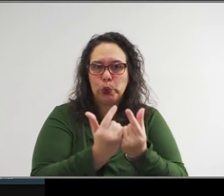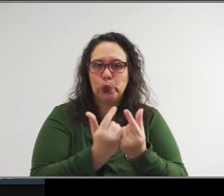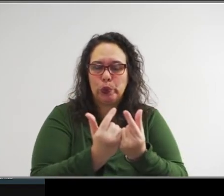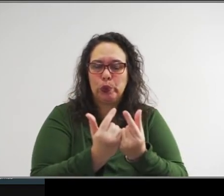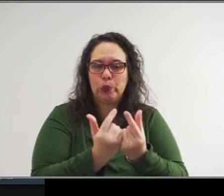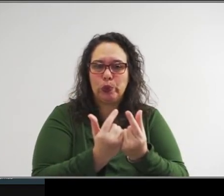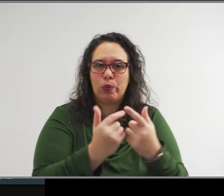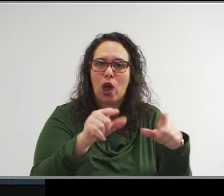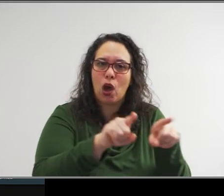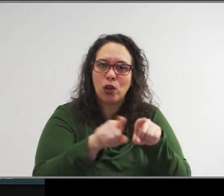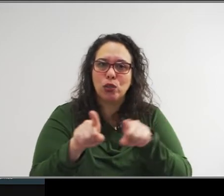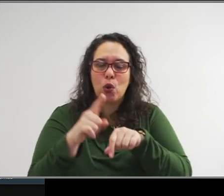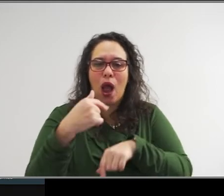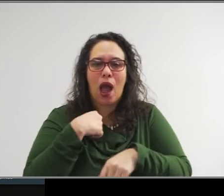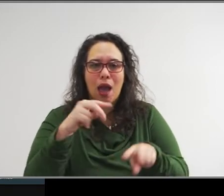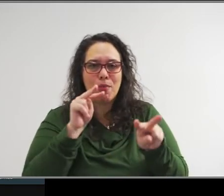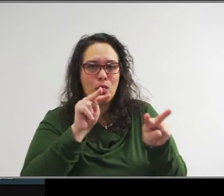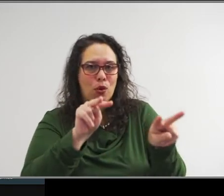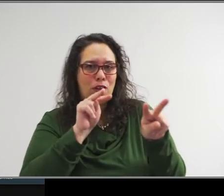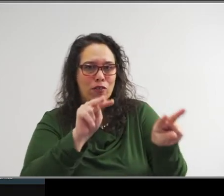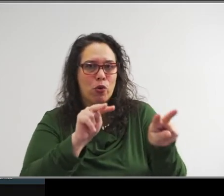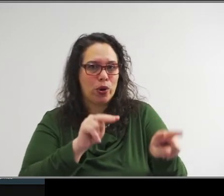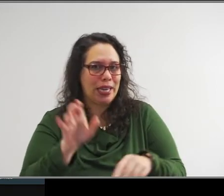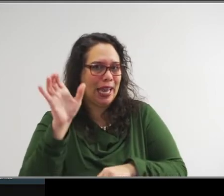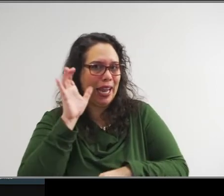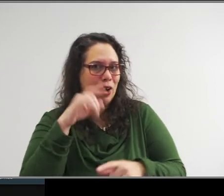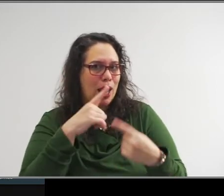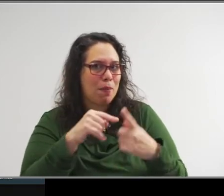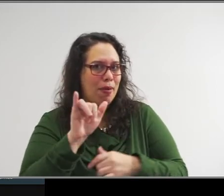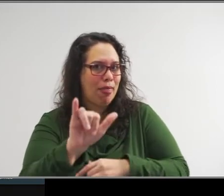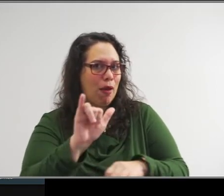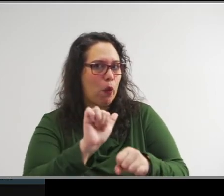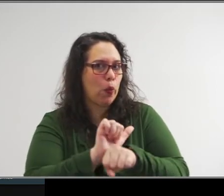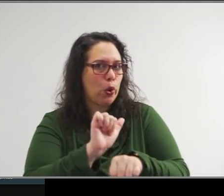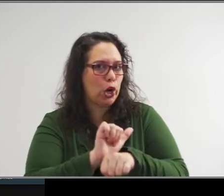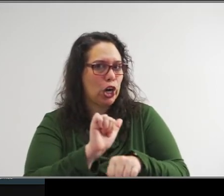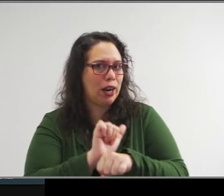I'm looking forward to hearing about that work advancing